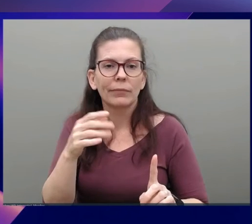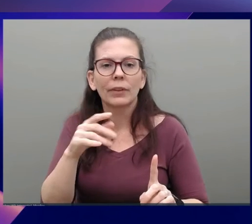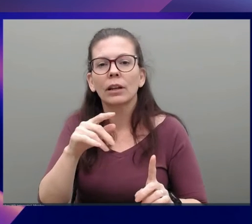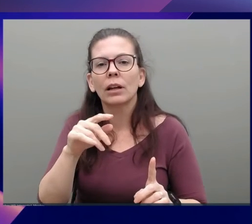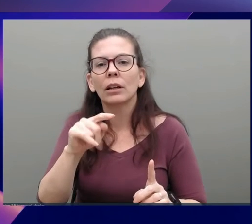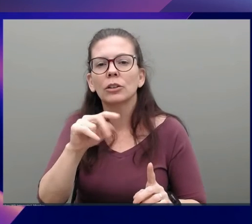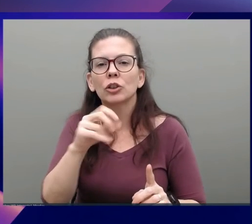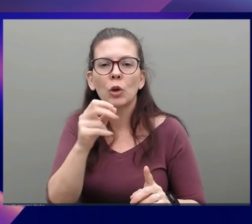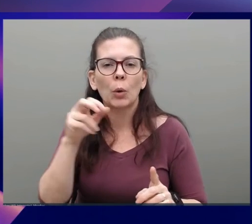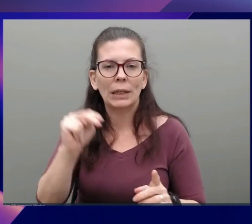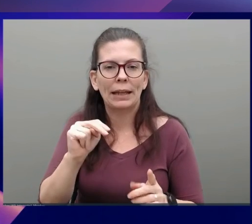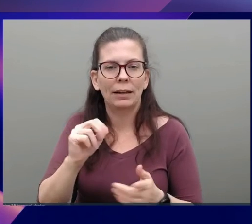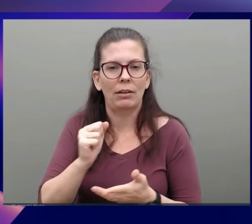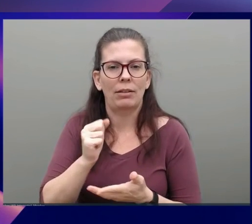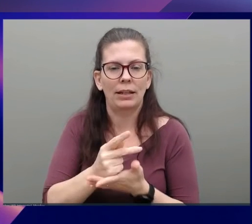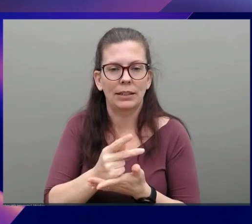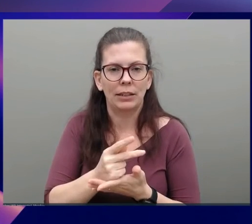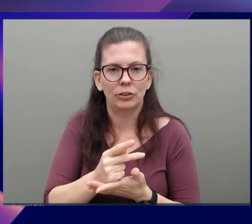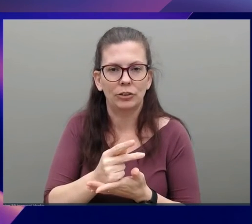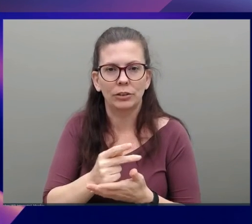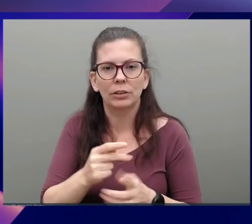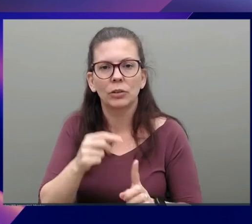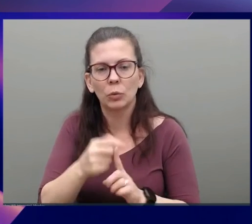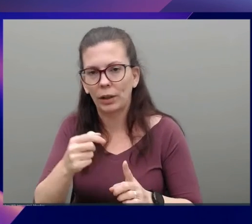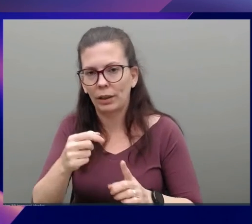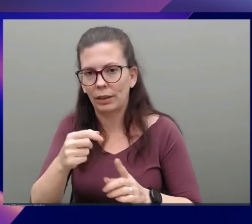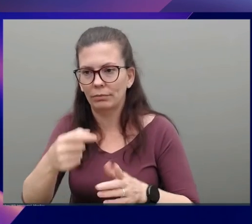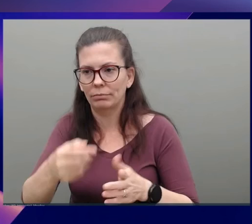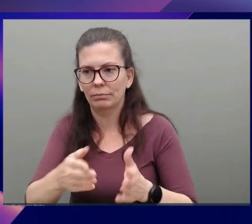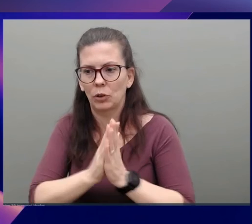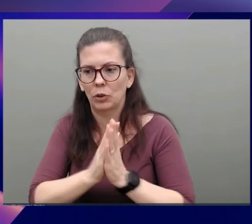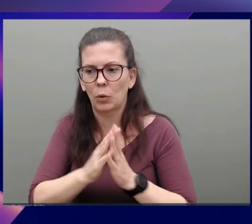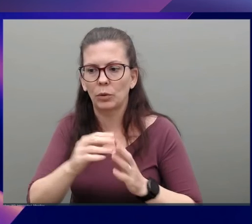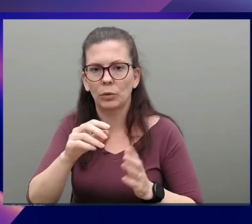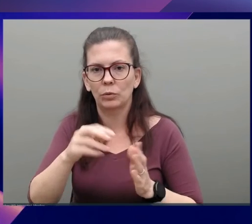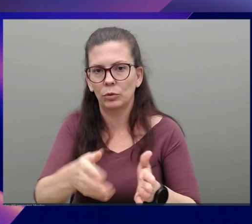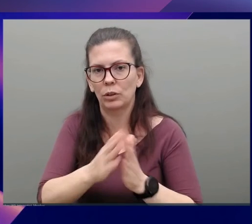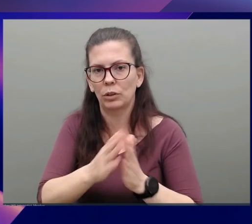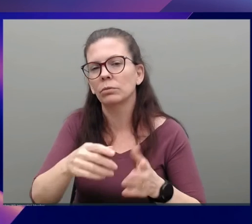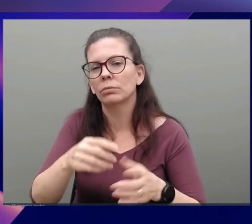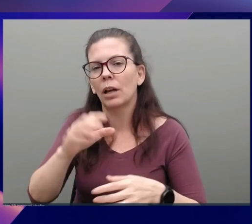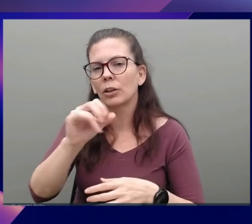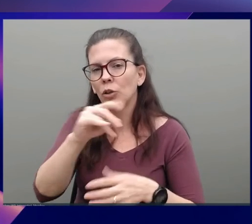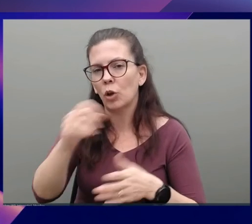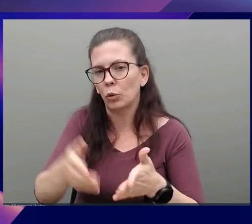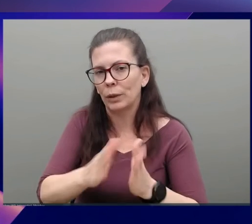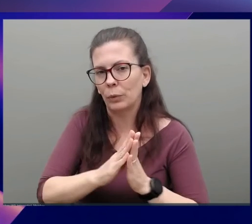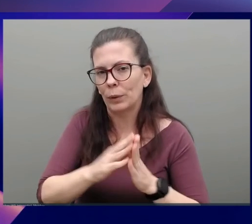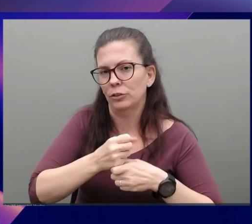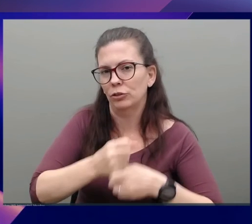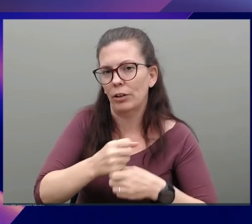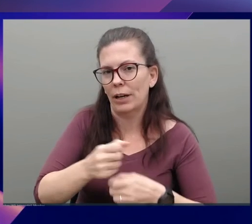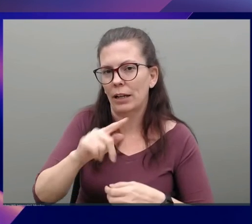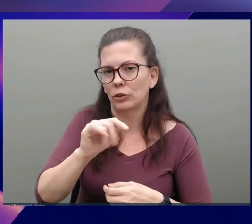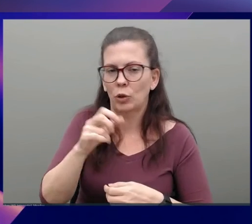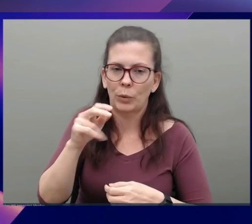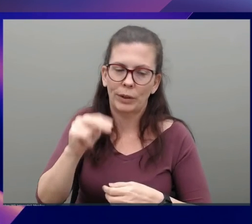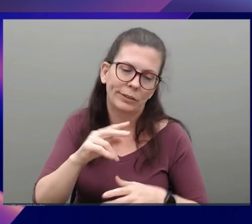with HTTP put request to generate the token. Of course, a third party will not be able to use that request.